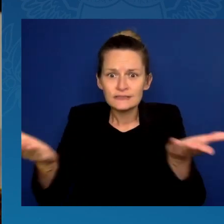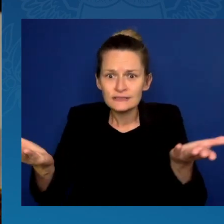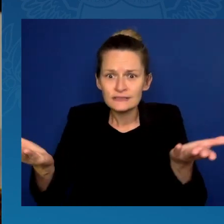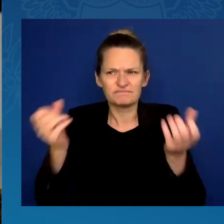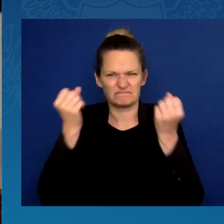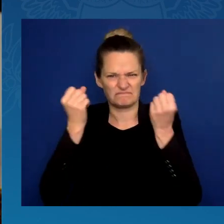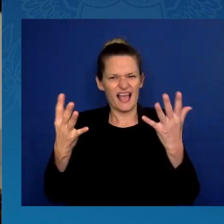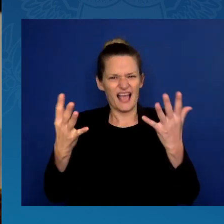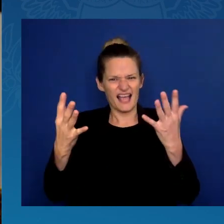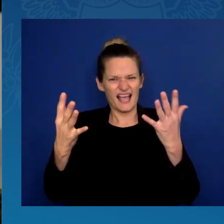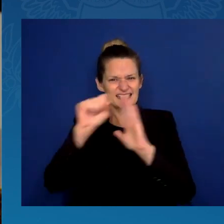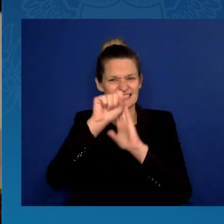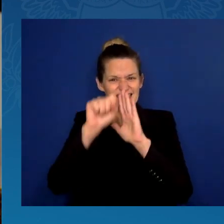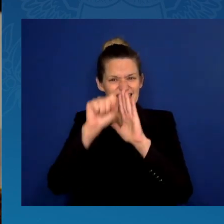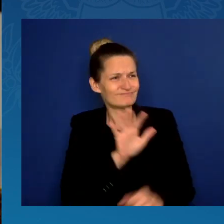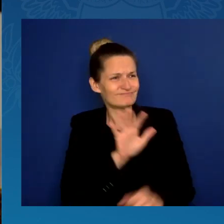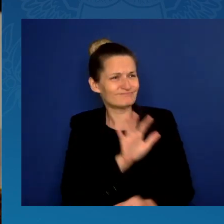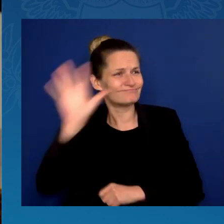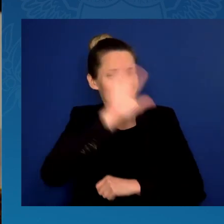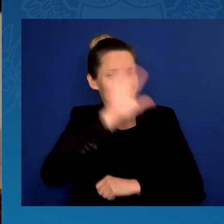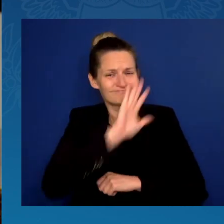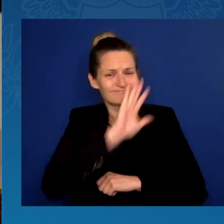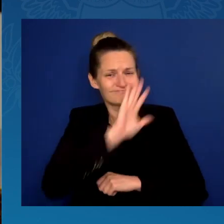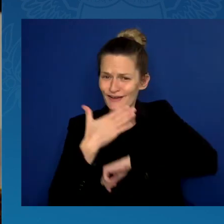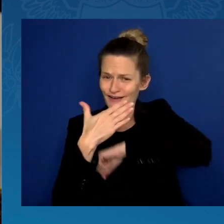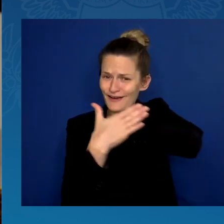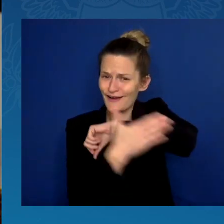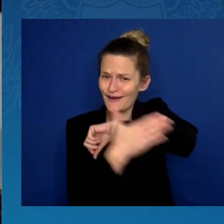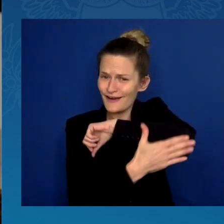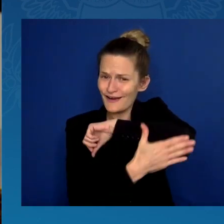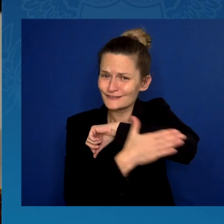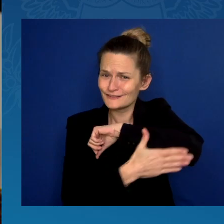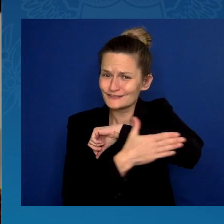extremist so-called leaders who are passing laws